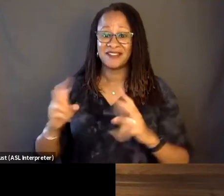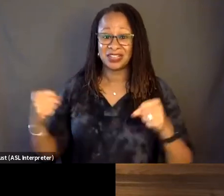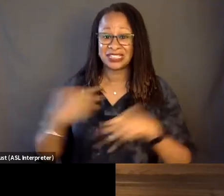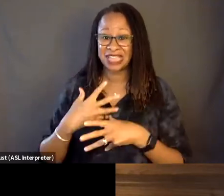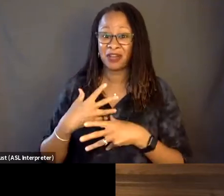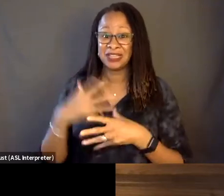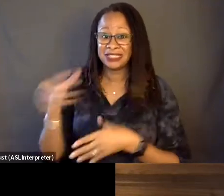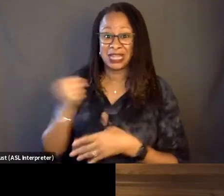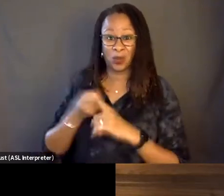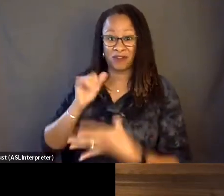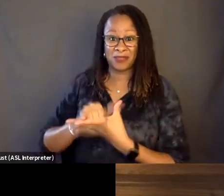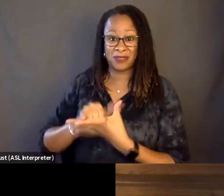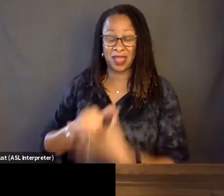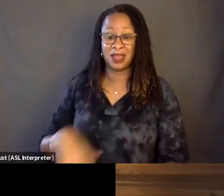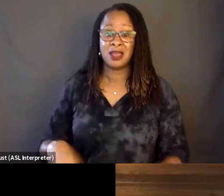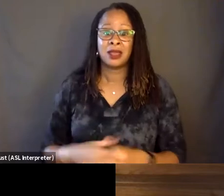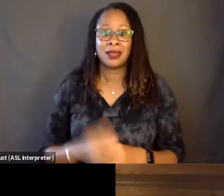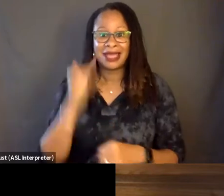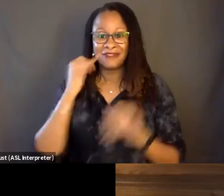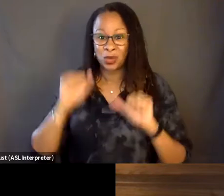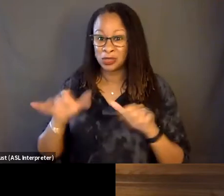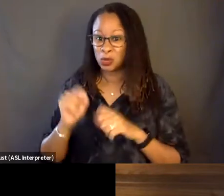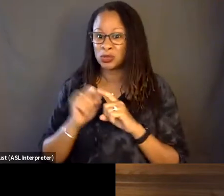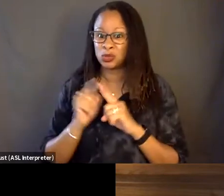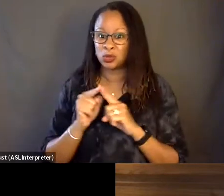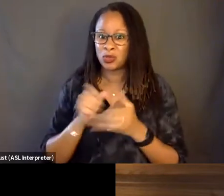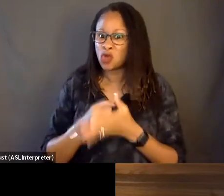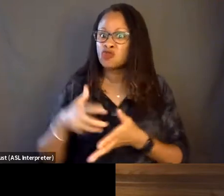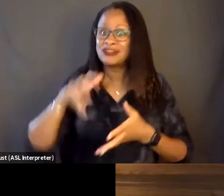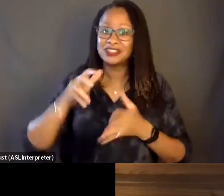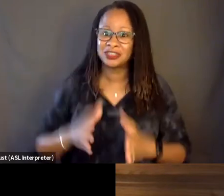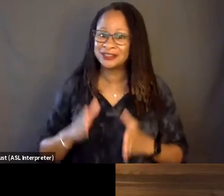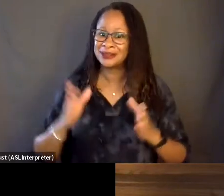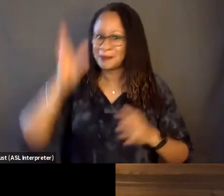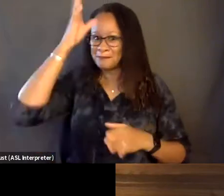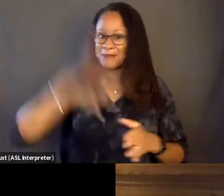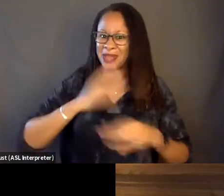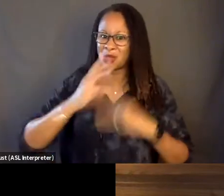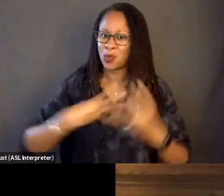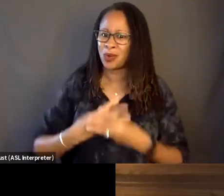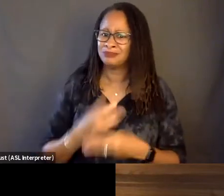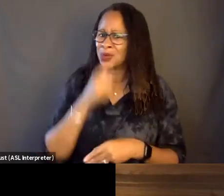was, I mean, if you can do this to the richest man in the world, who can't you go after?